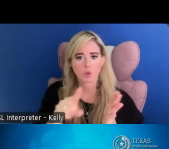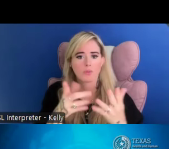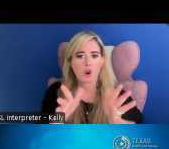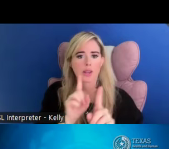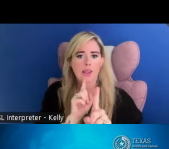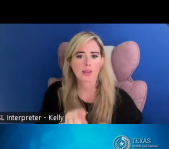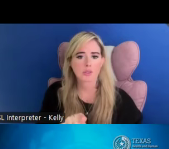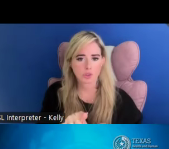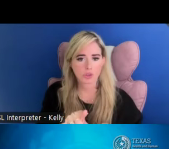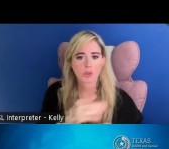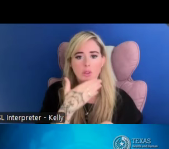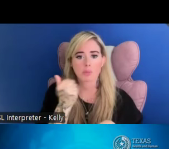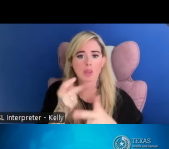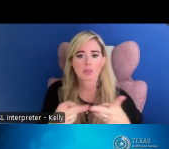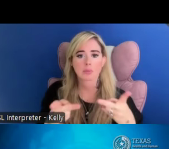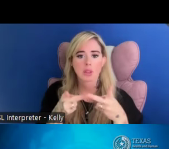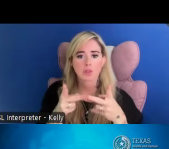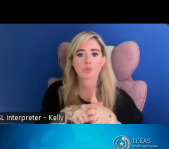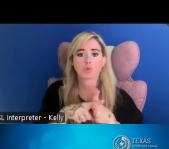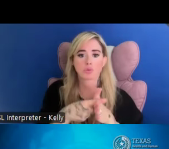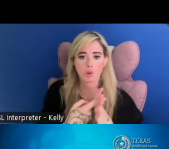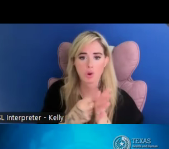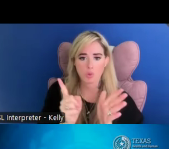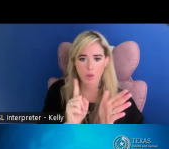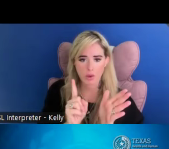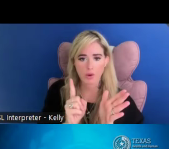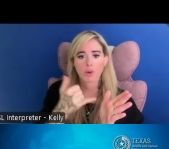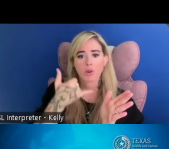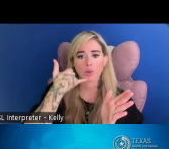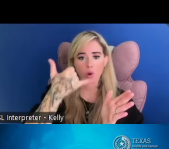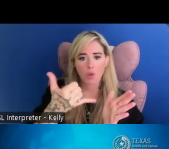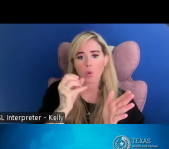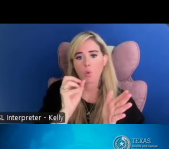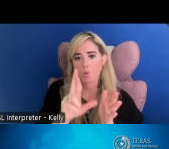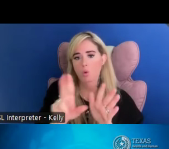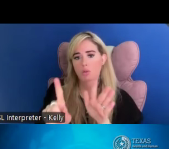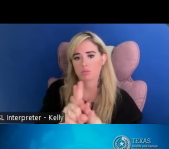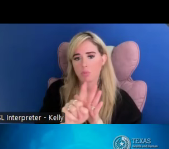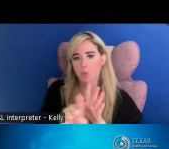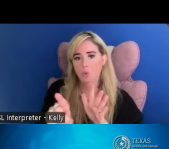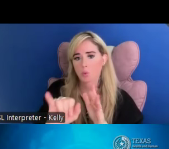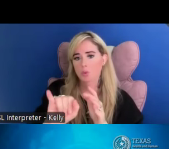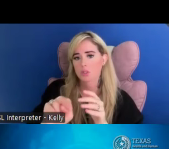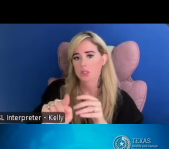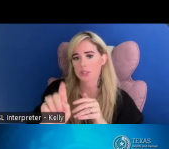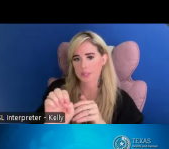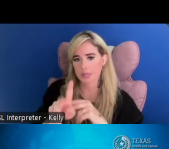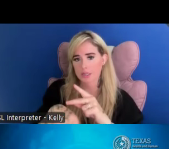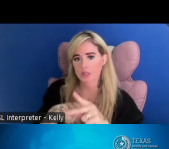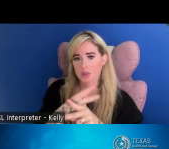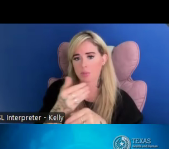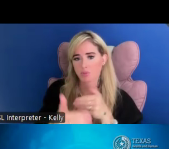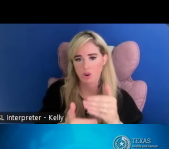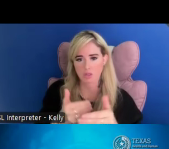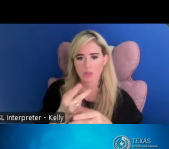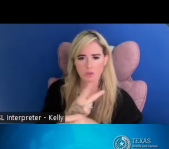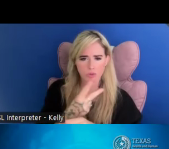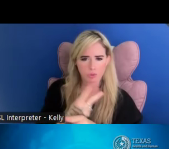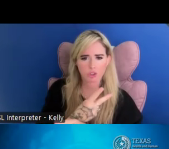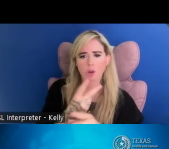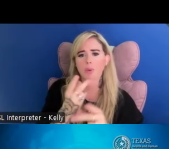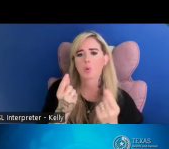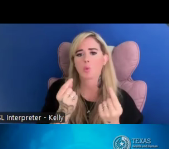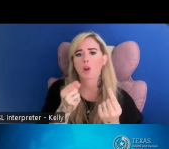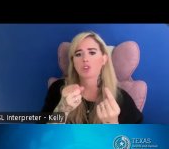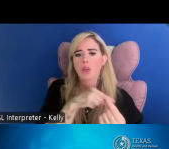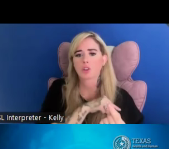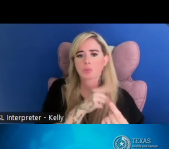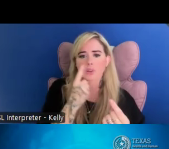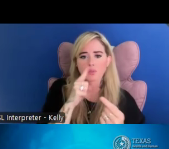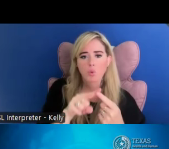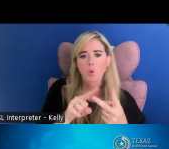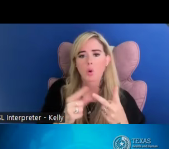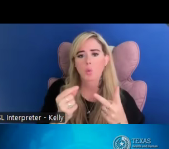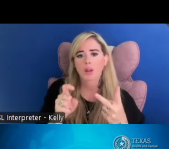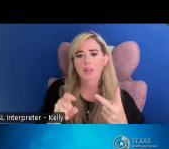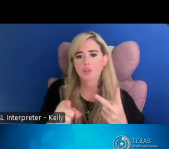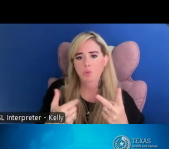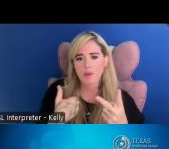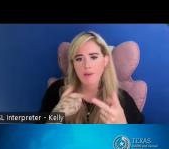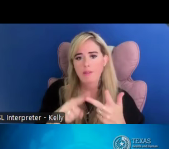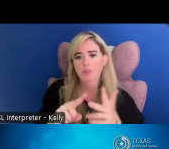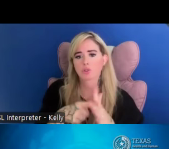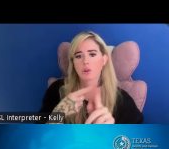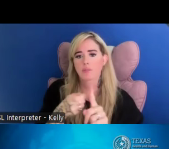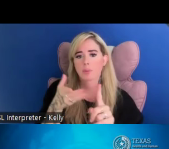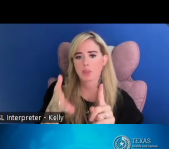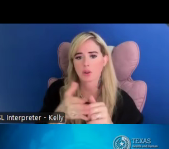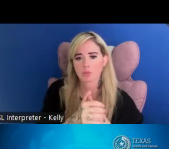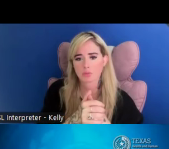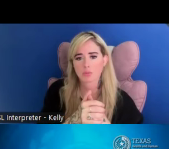reaffirm what many folks have already answered as well, the best place to get started is calling or being at those intake type of processes to determine what you're eligible for, what needs you have, and to start from there.